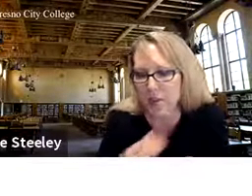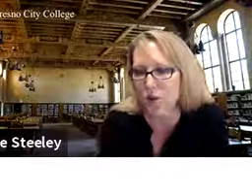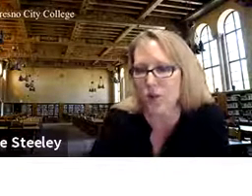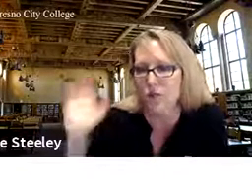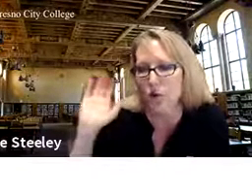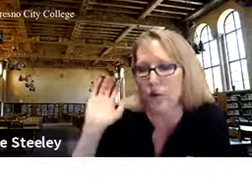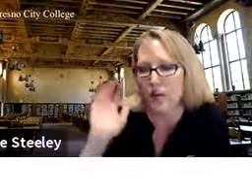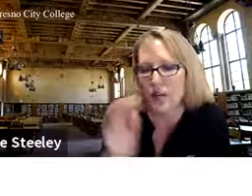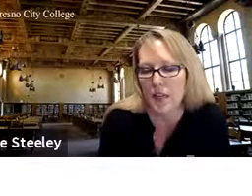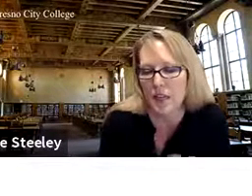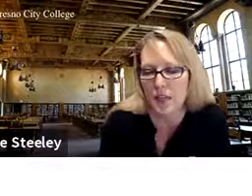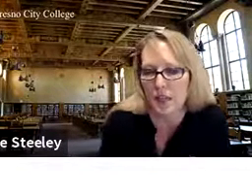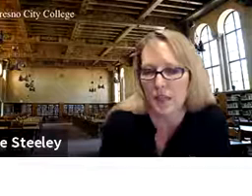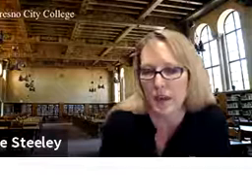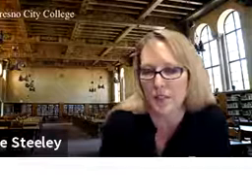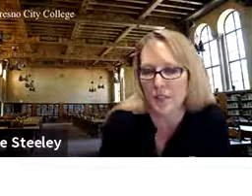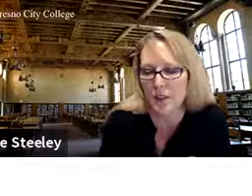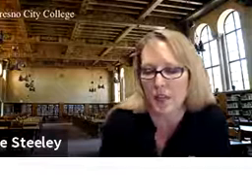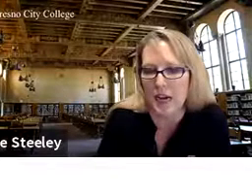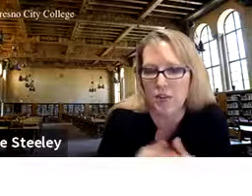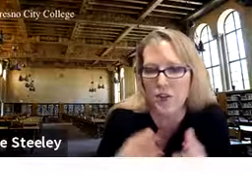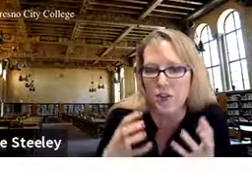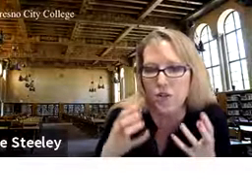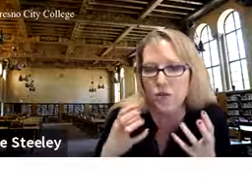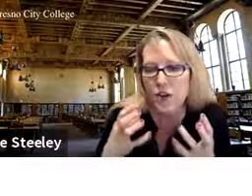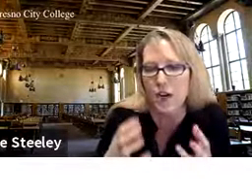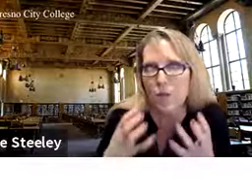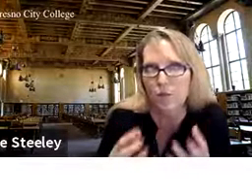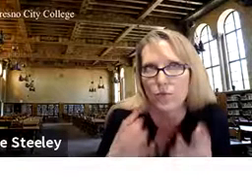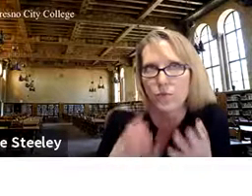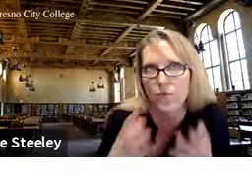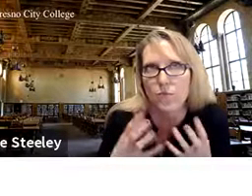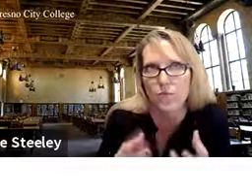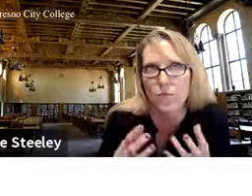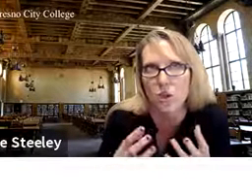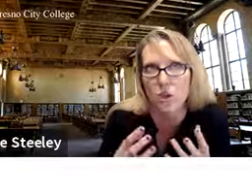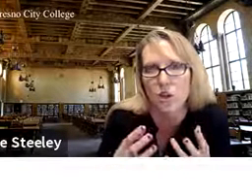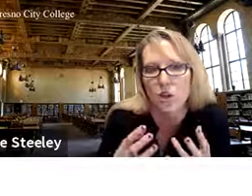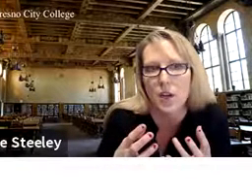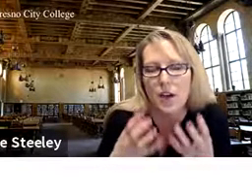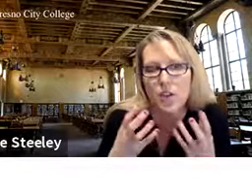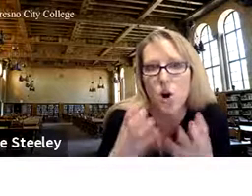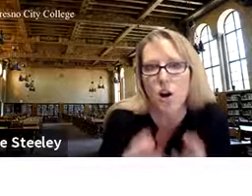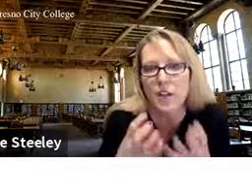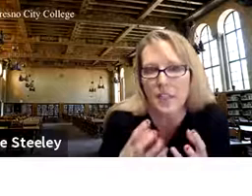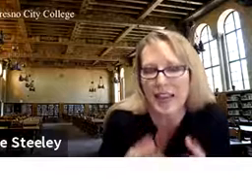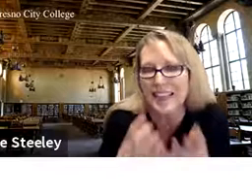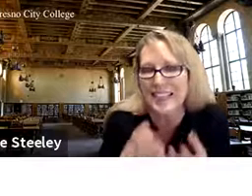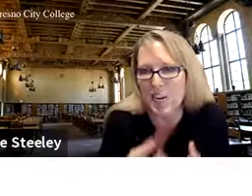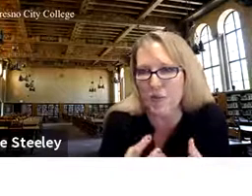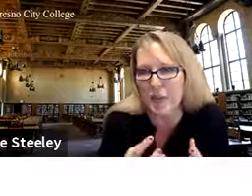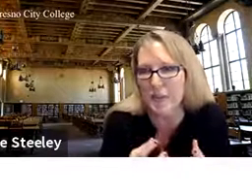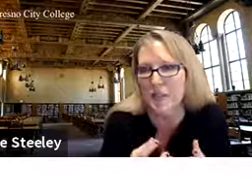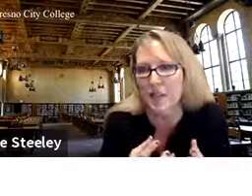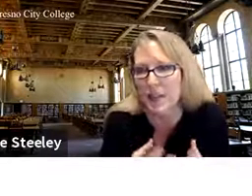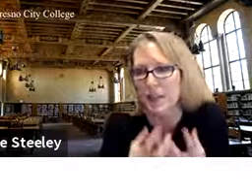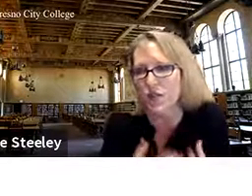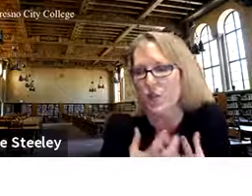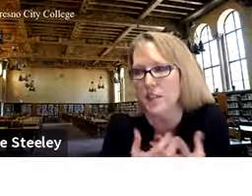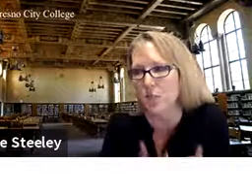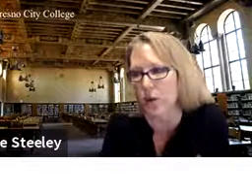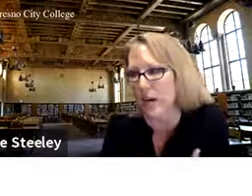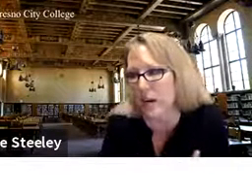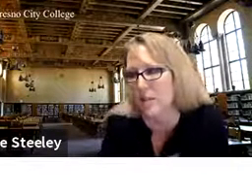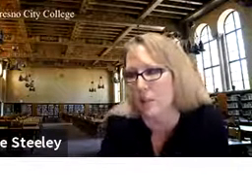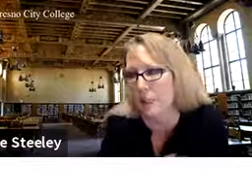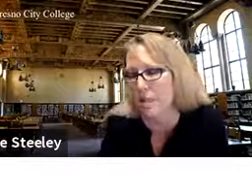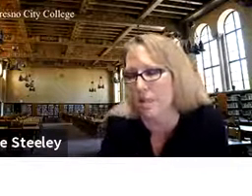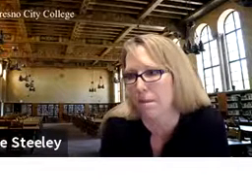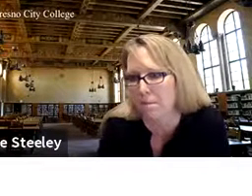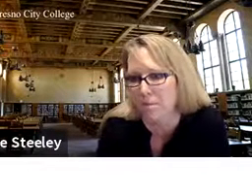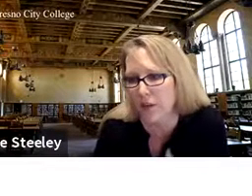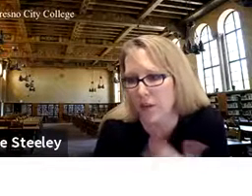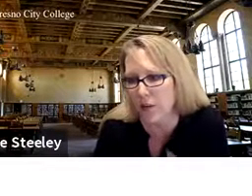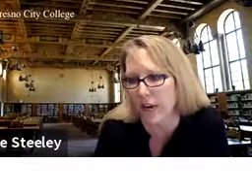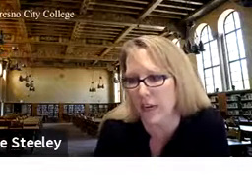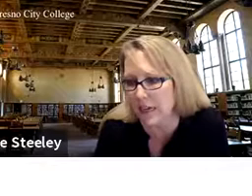you're going forward? in the in the semester. How do you how do you harness that excitement that the story students bring and create an